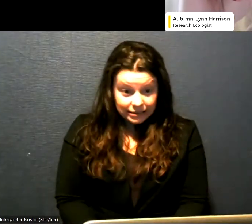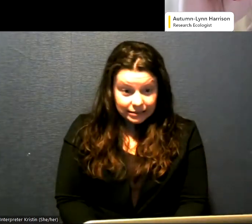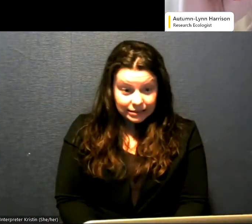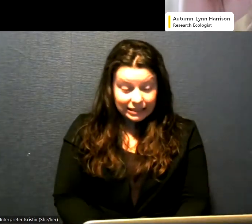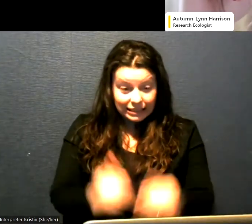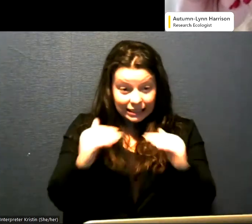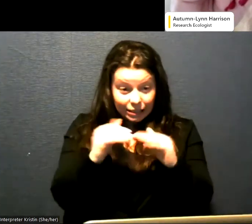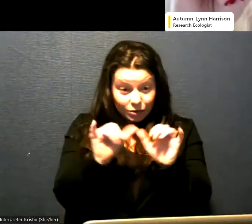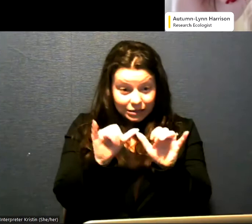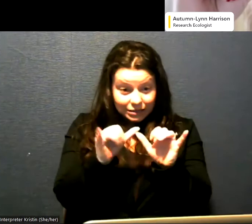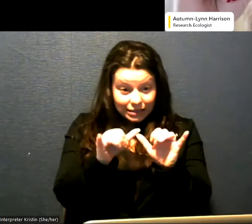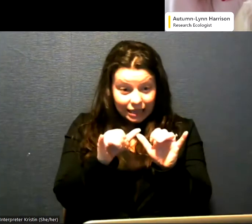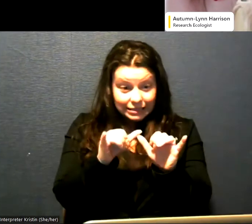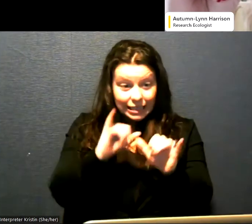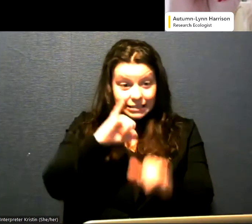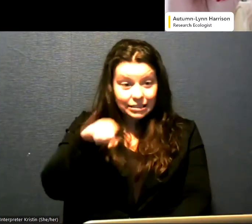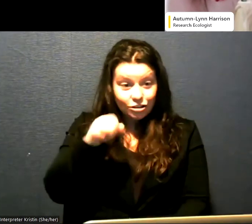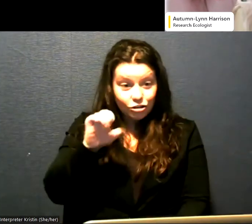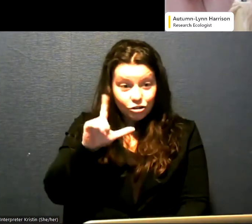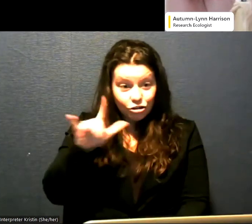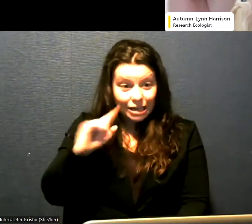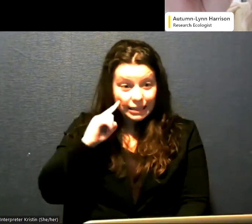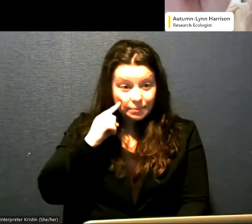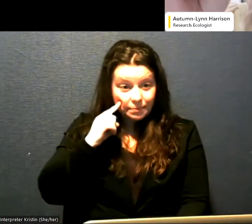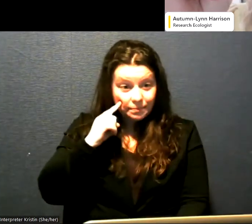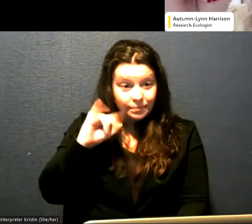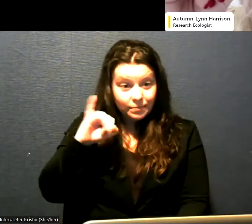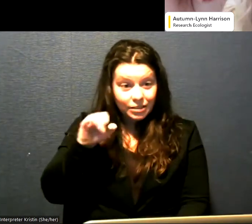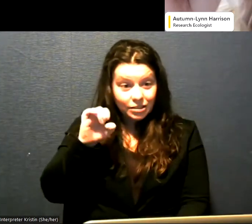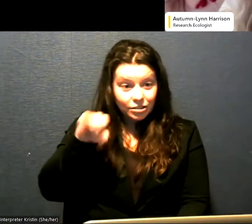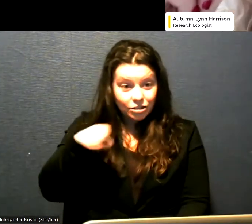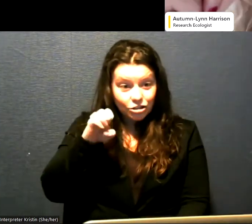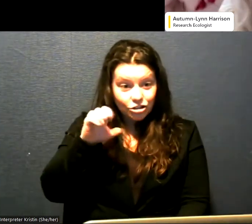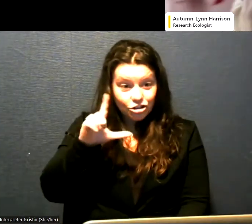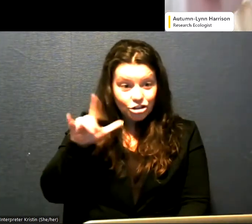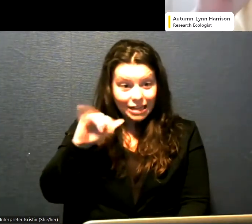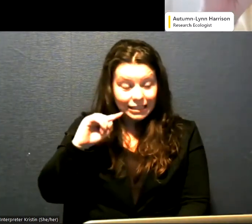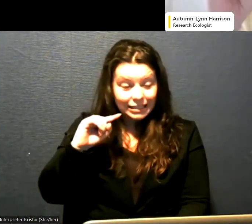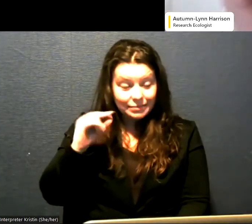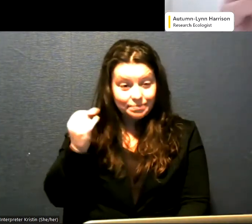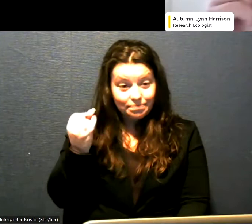size as the Jelly Belly - thanks mom and dad for my Easter jelly beans that helped me in my job today!